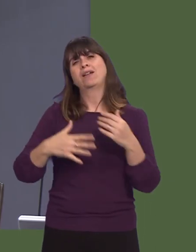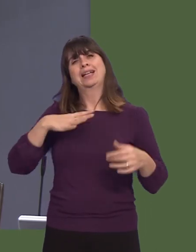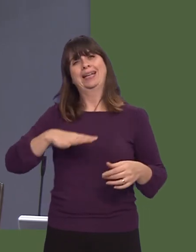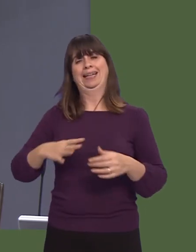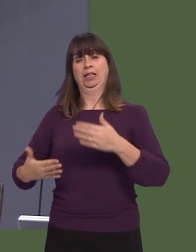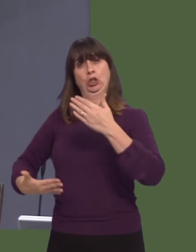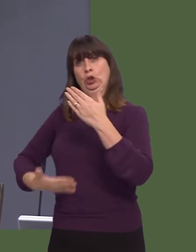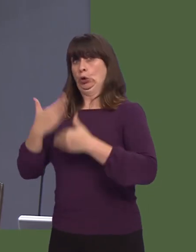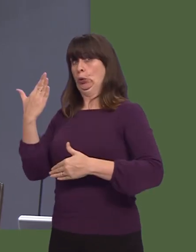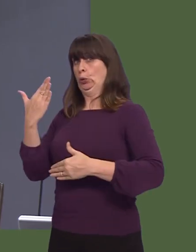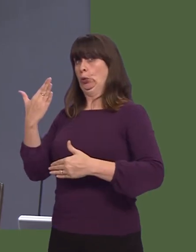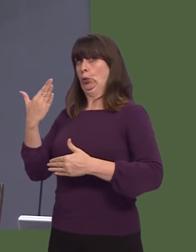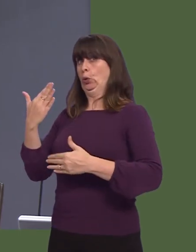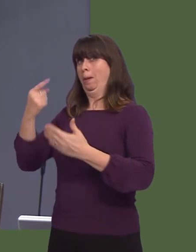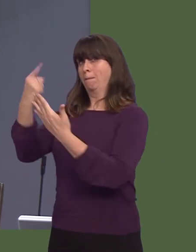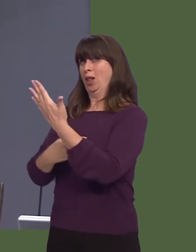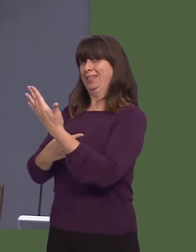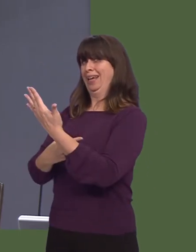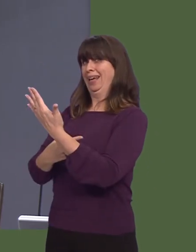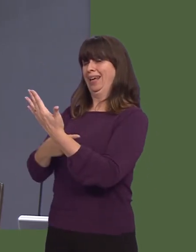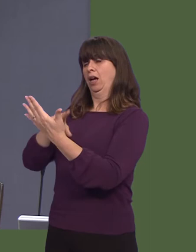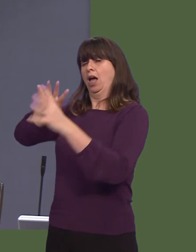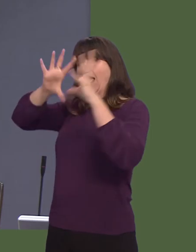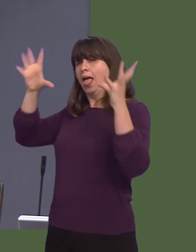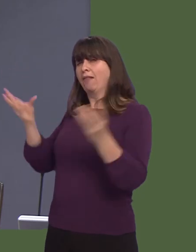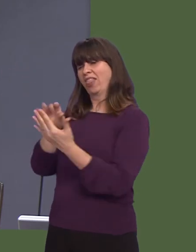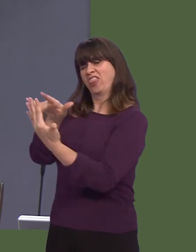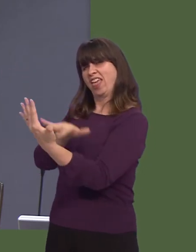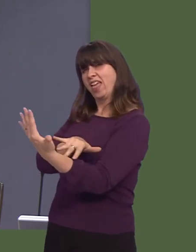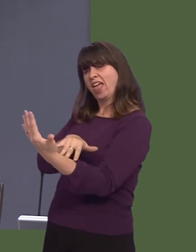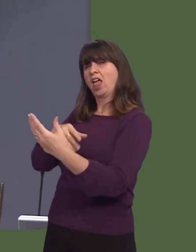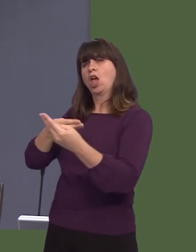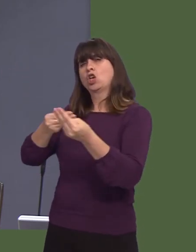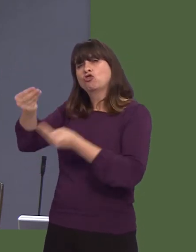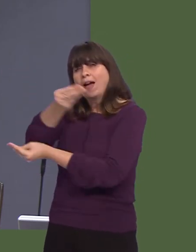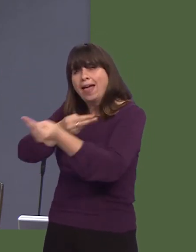international policy for Wales now that encompasses everything from trade to international development.